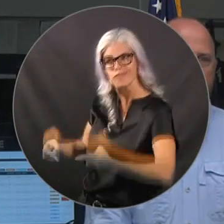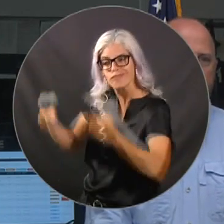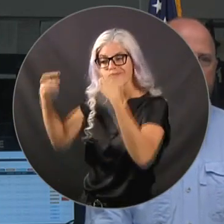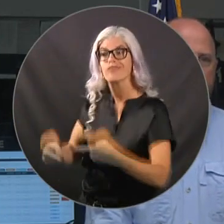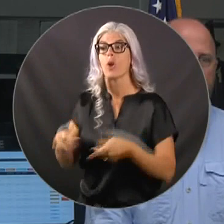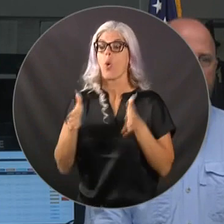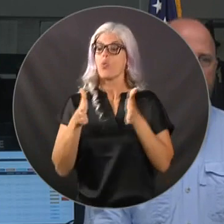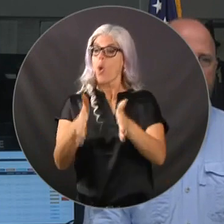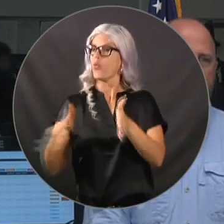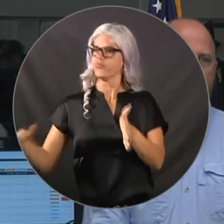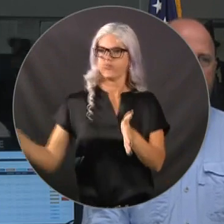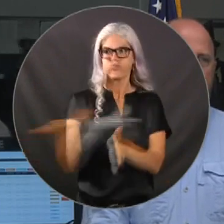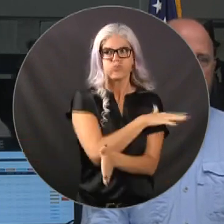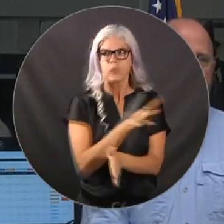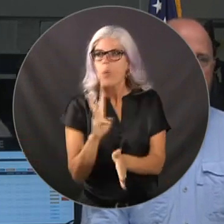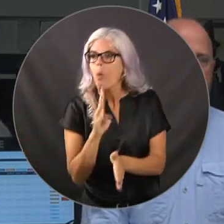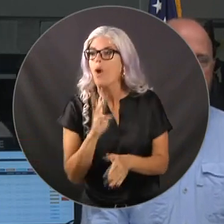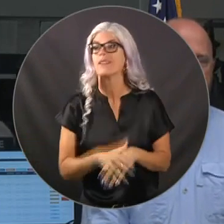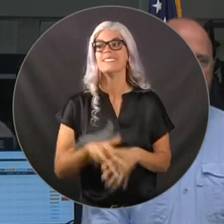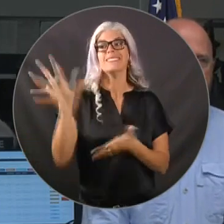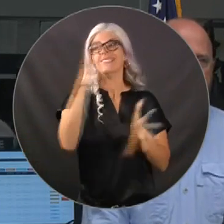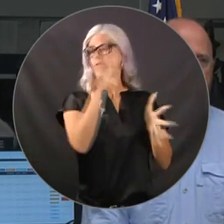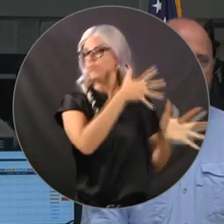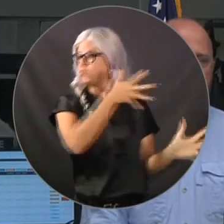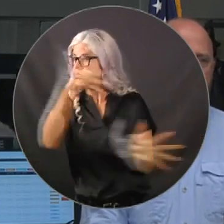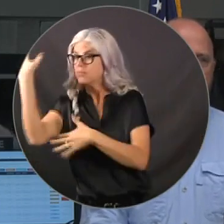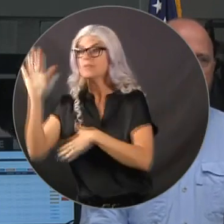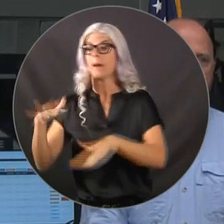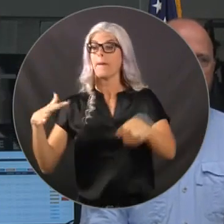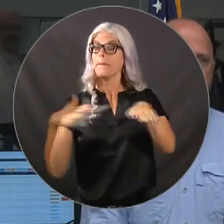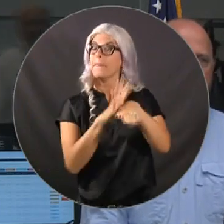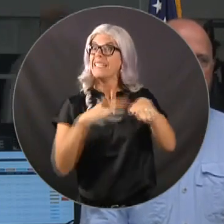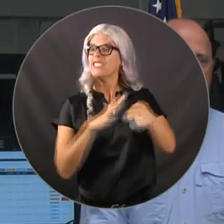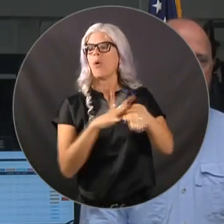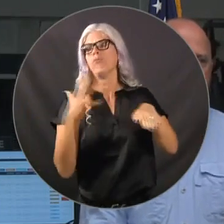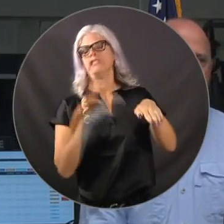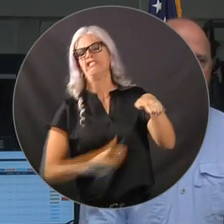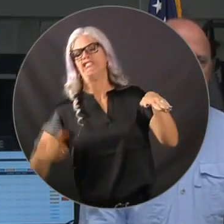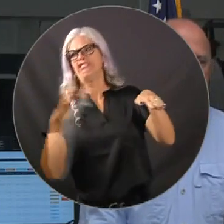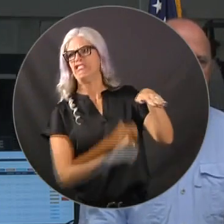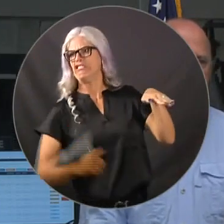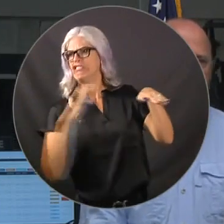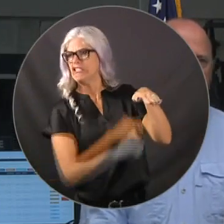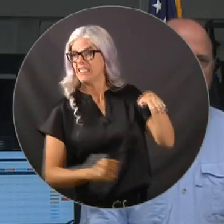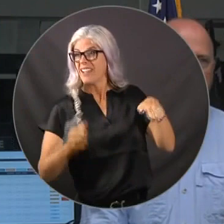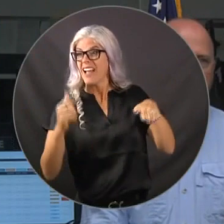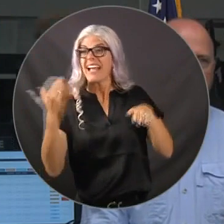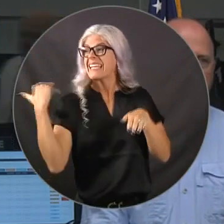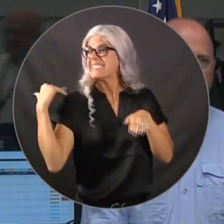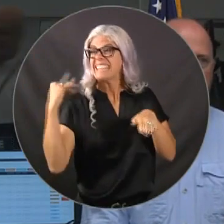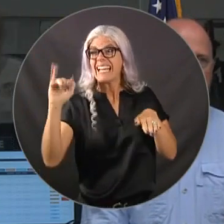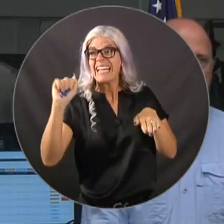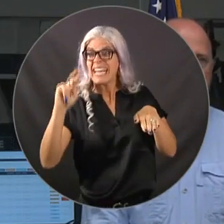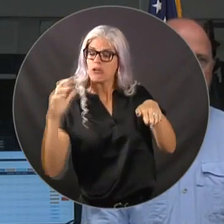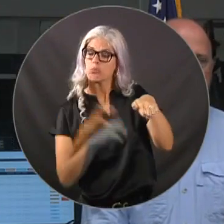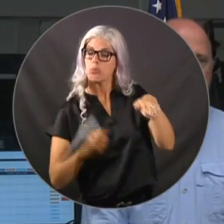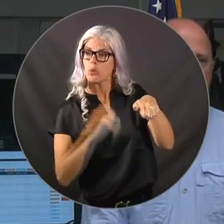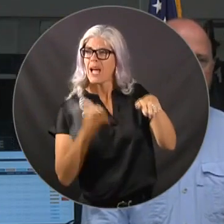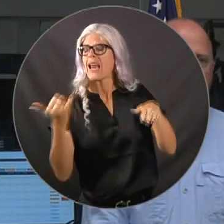surge. We've seen beach e in areas that have alread Hurricane Ian. And these